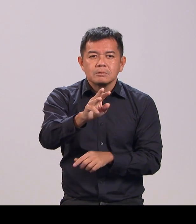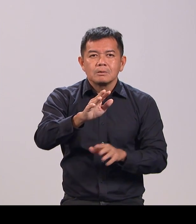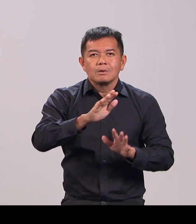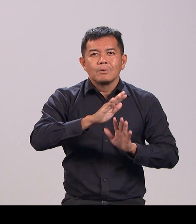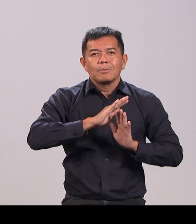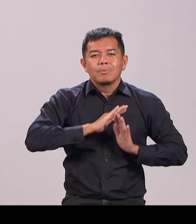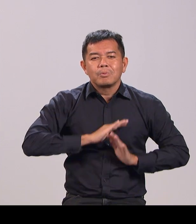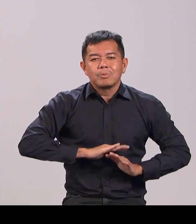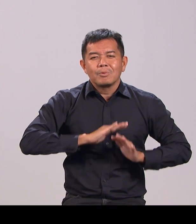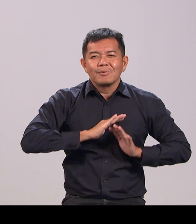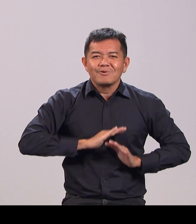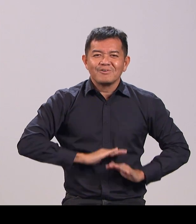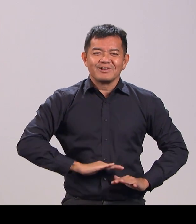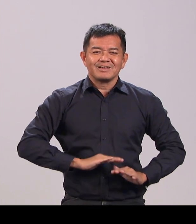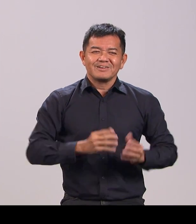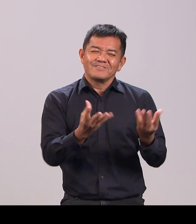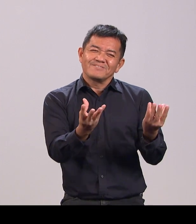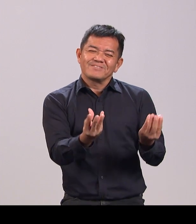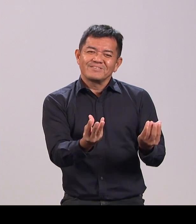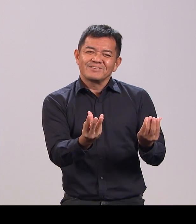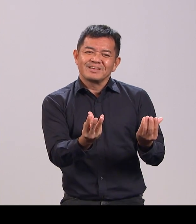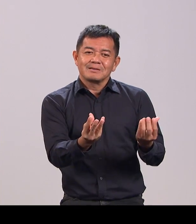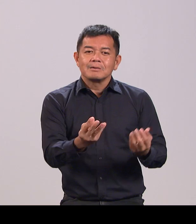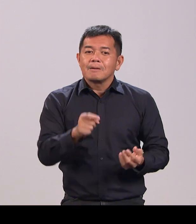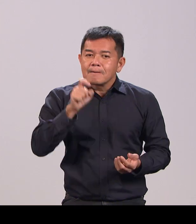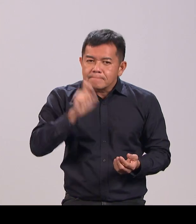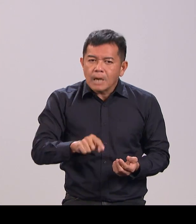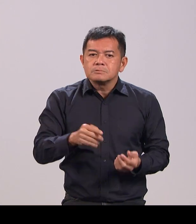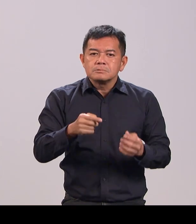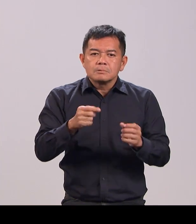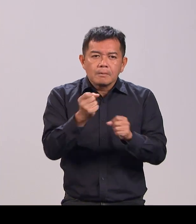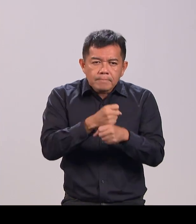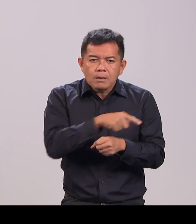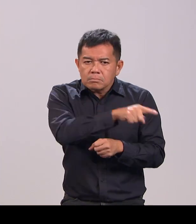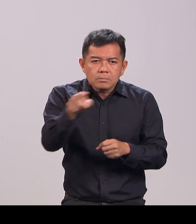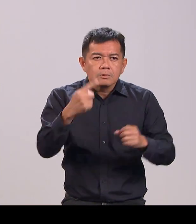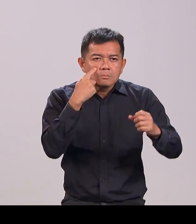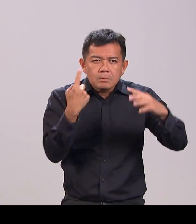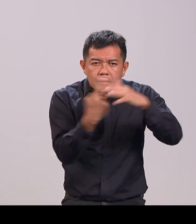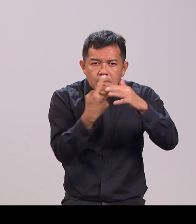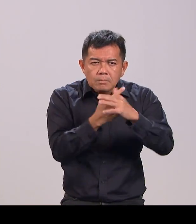So, you need to make things visible, graphic, vivid and simple to understand.